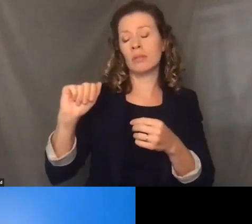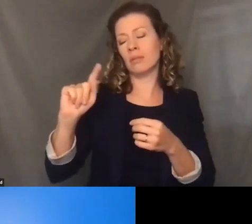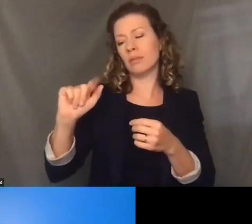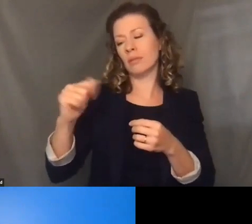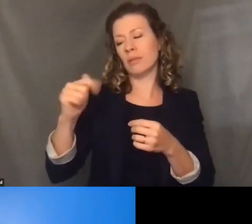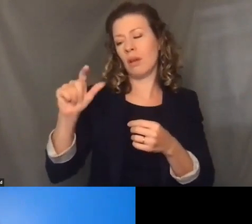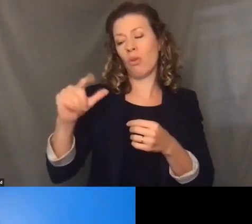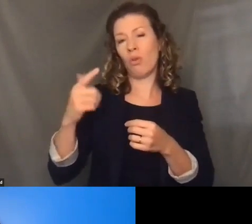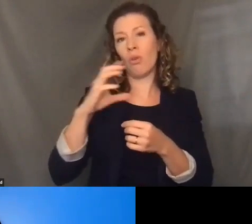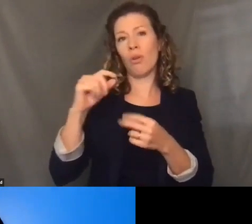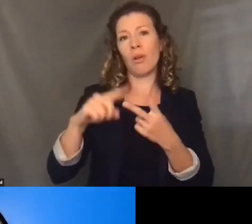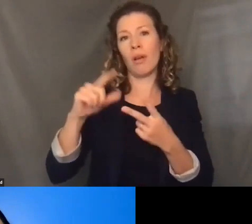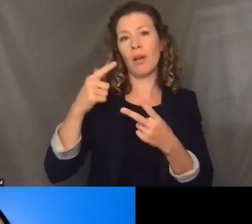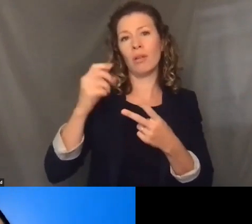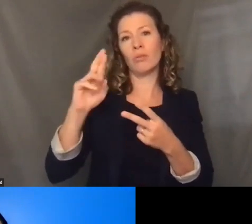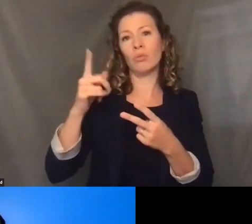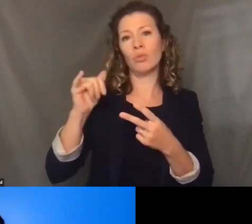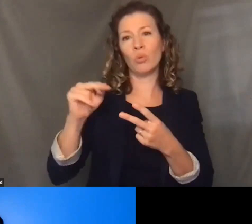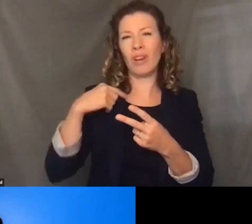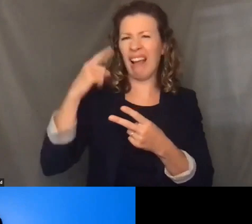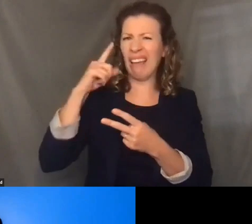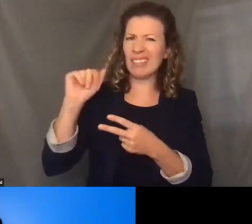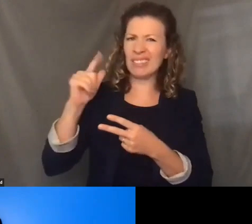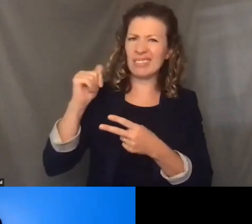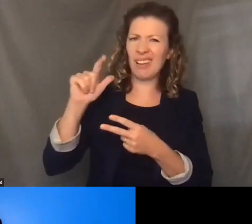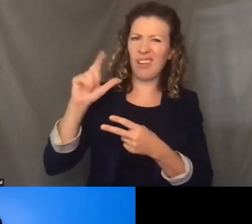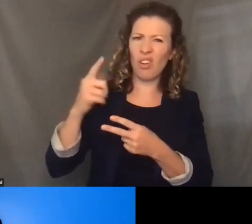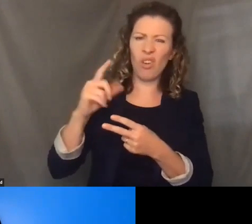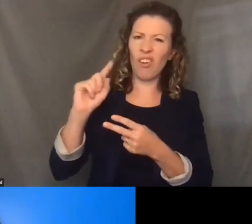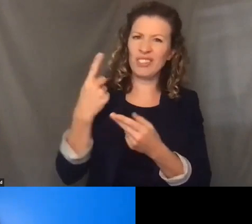was only represented by, i don't know, textbooks examples in the ud corpora so i wouldn't take that